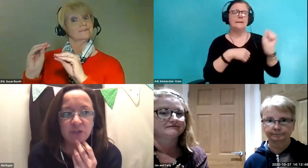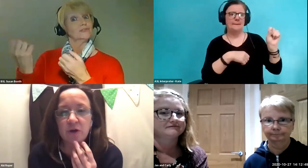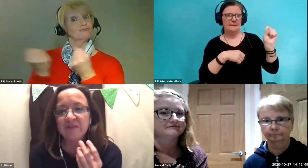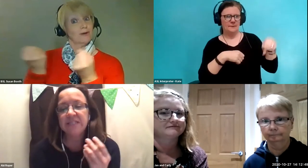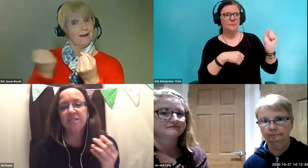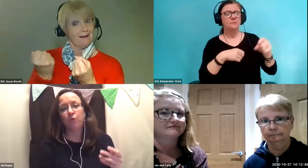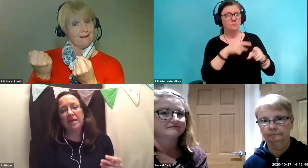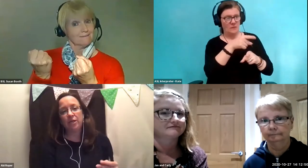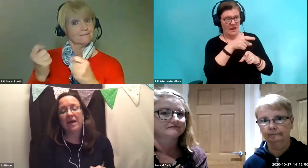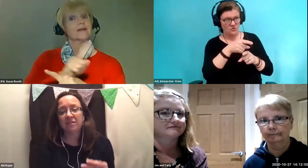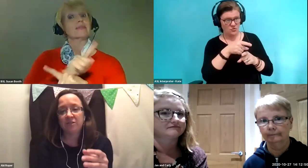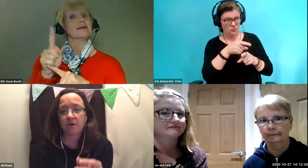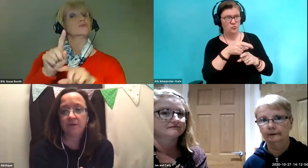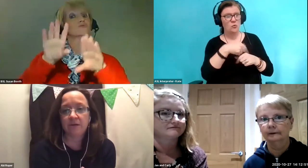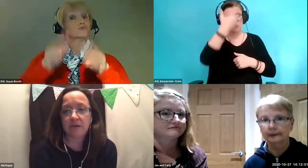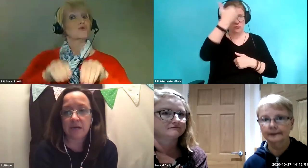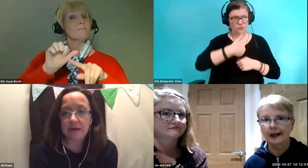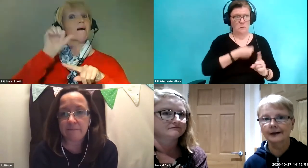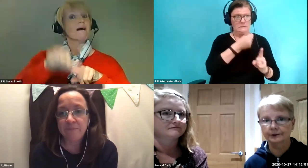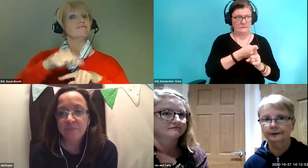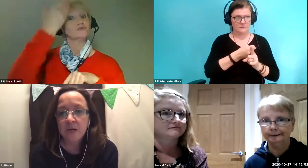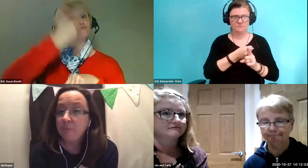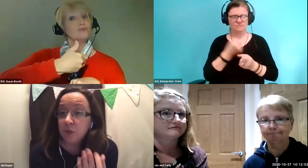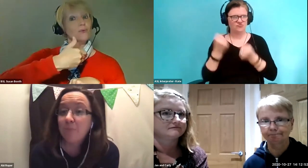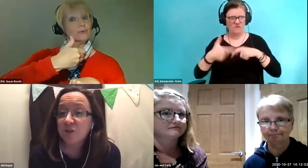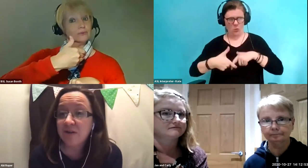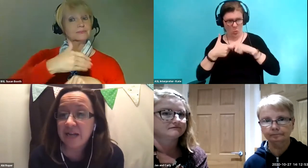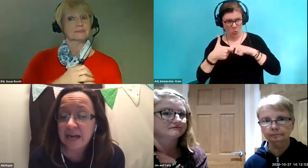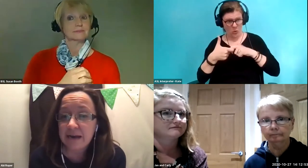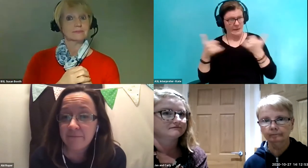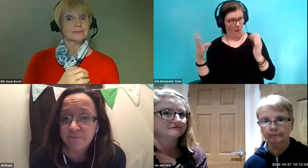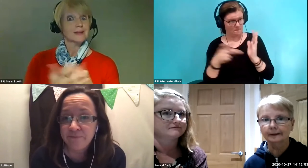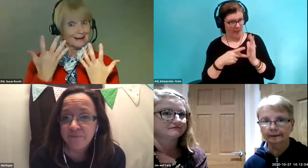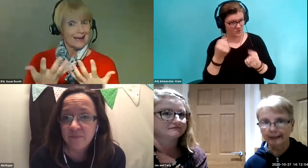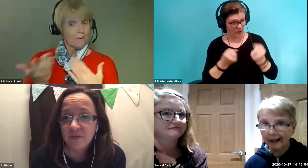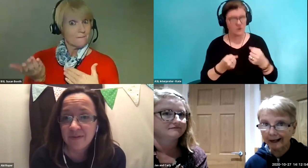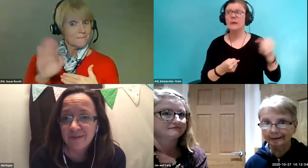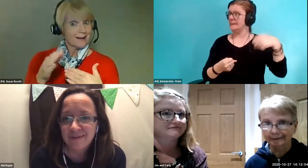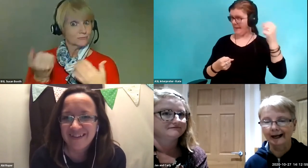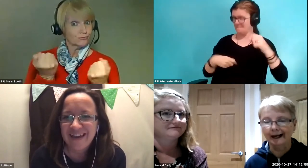driving didn't you when you had a stroke um but you're back driving again now yeah yeah yeah